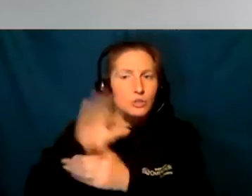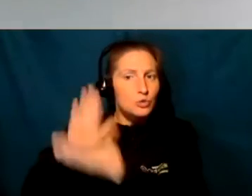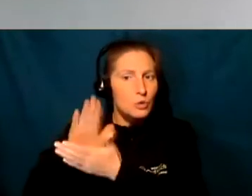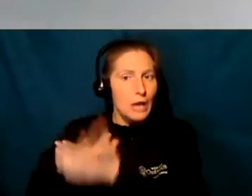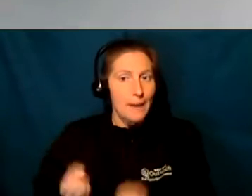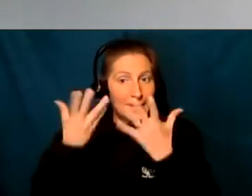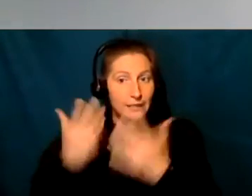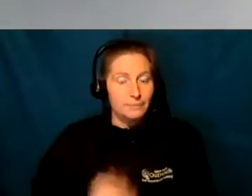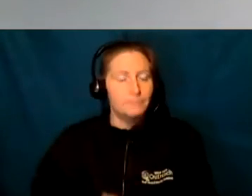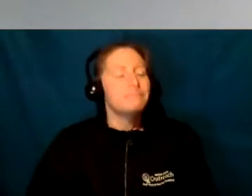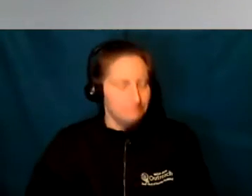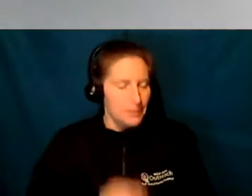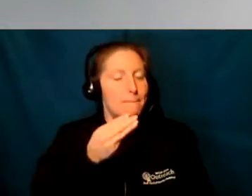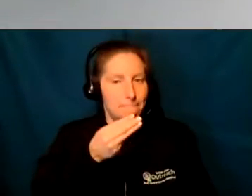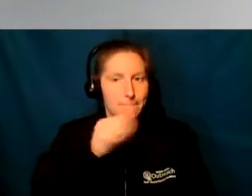Johnna Bainter: It's a master's degree.